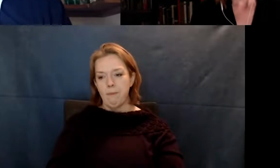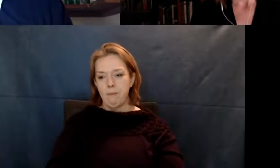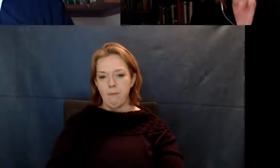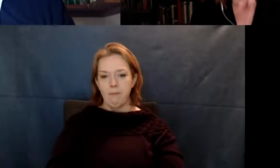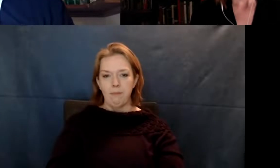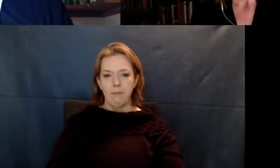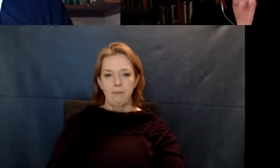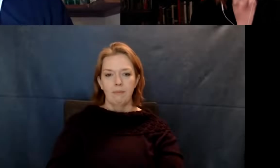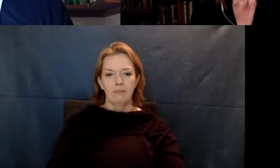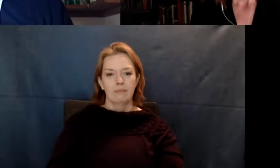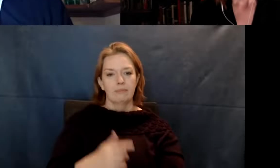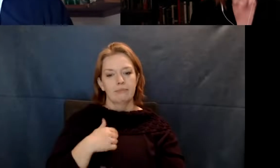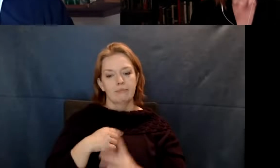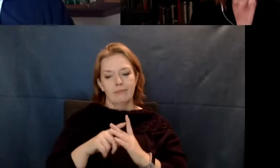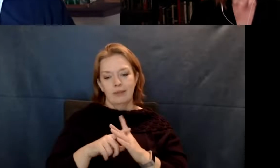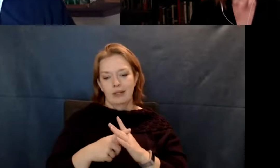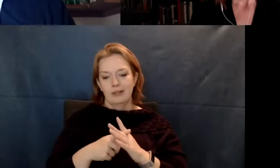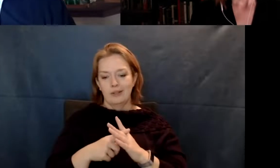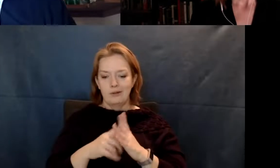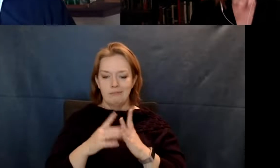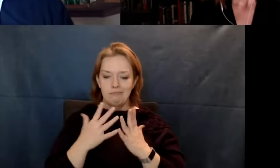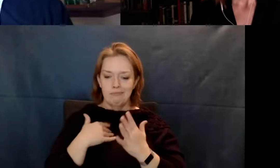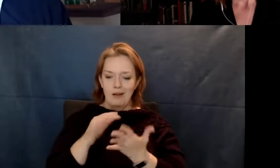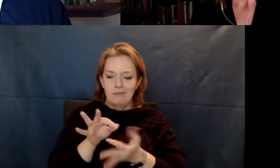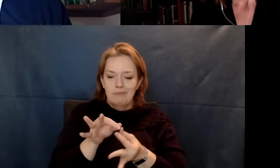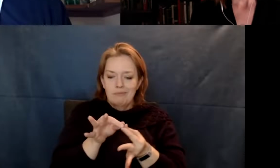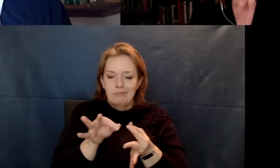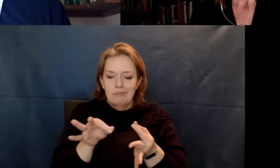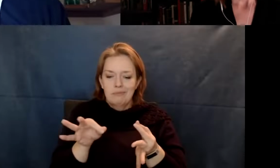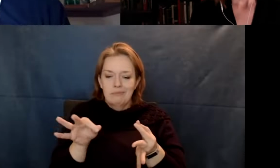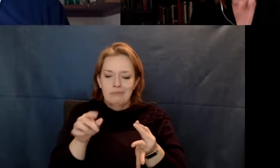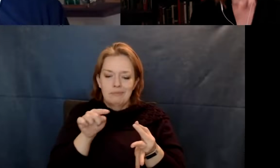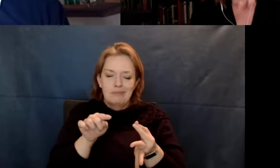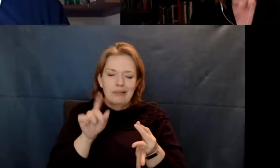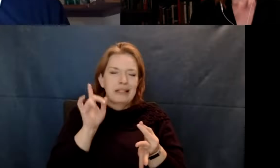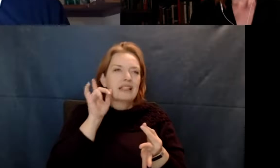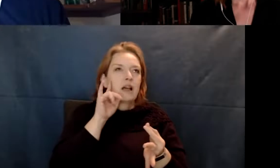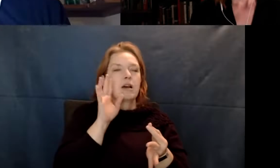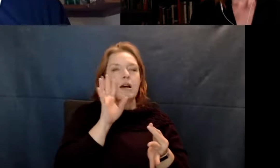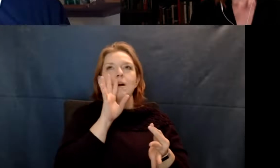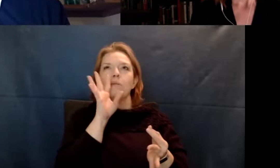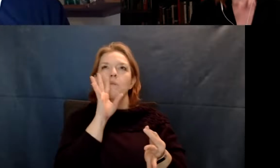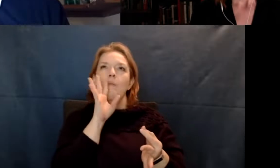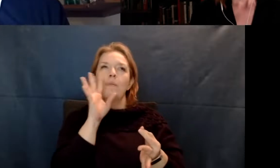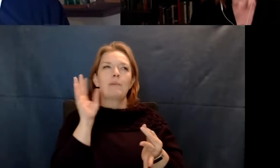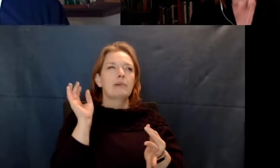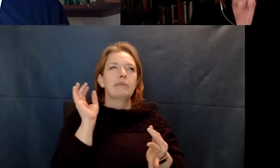sounding the way I want it to sound I'll commit it to paper and get a draft down and, you